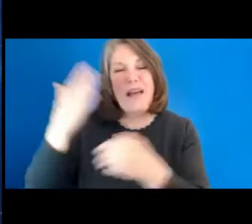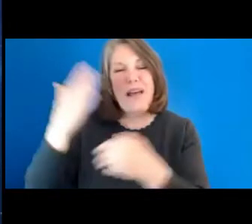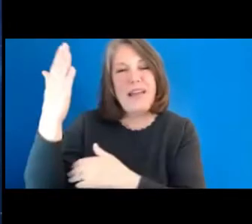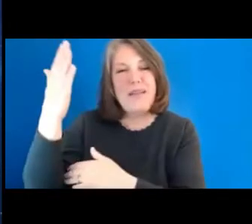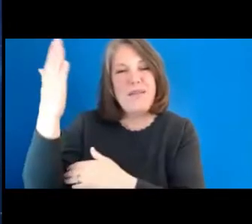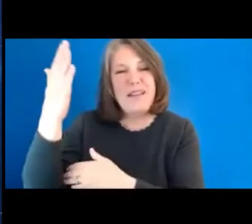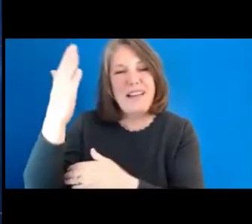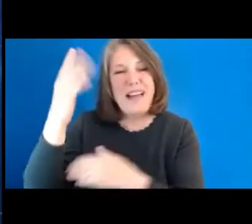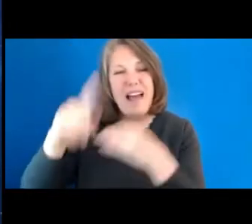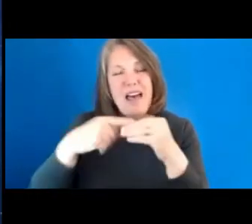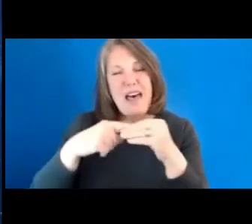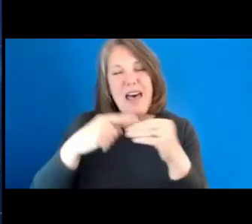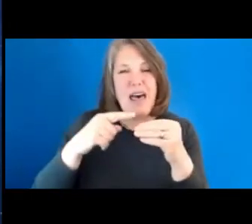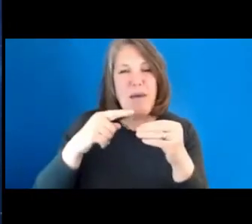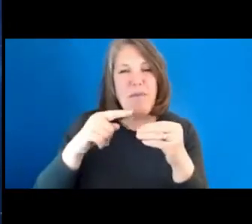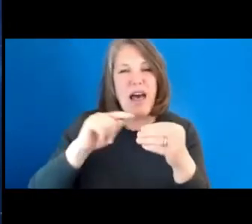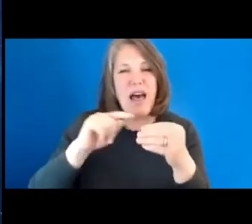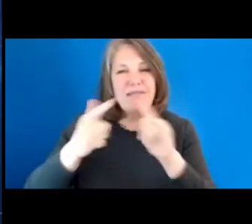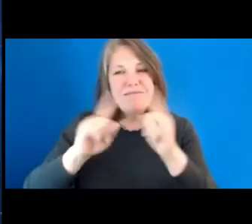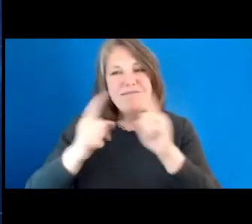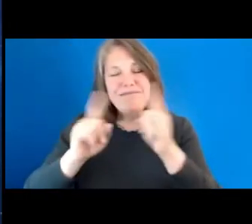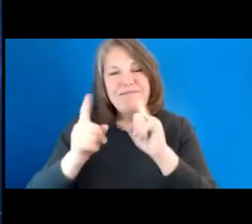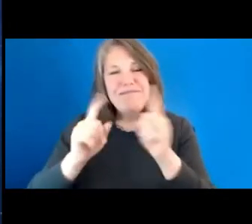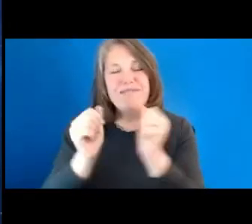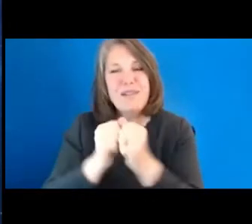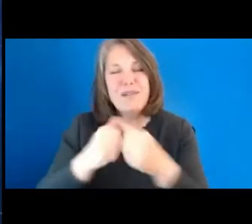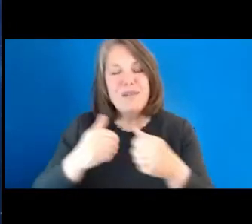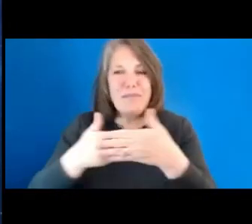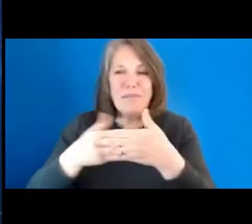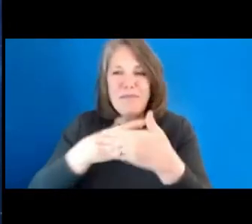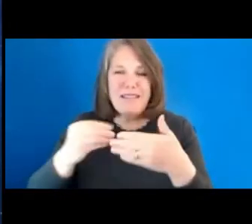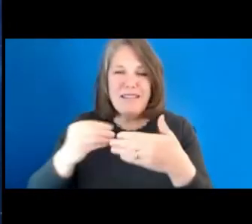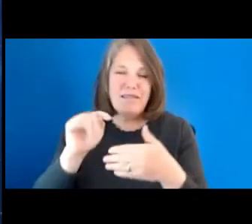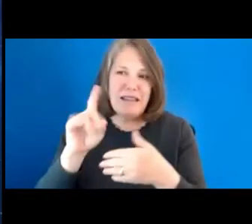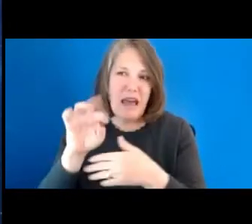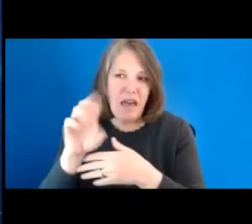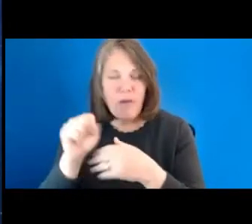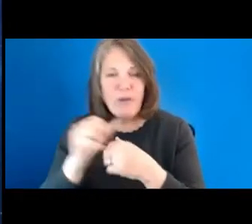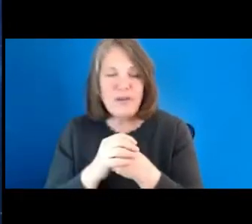with shared book reading -- 16:37:04 >> RICK PEDOLSKY: So another thing